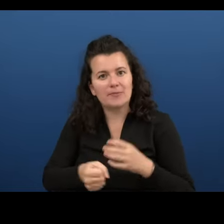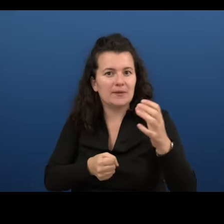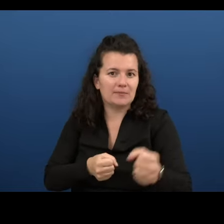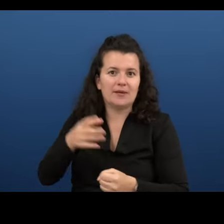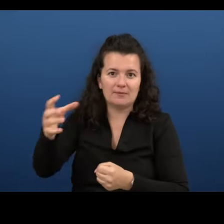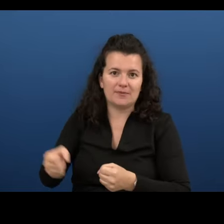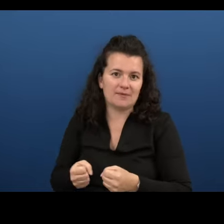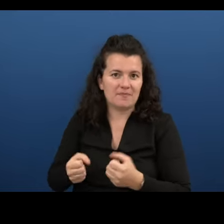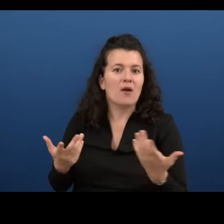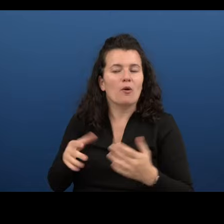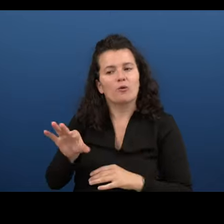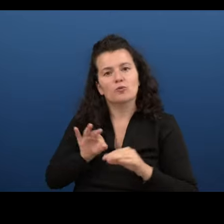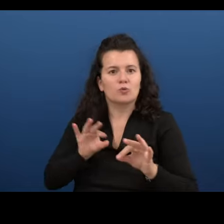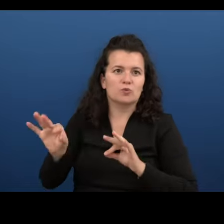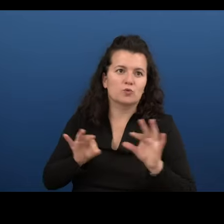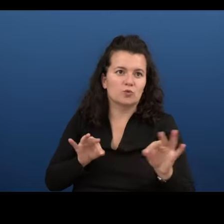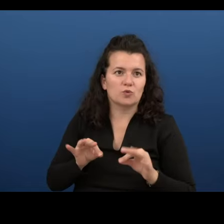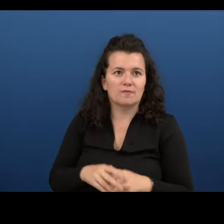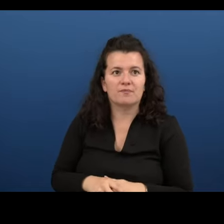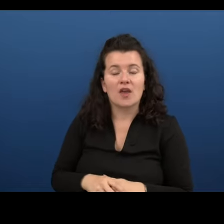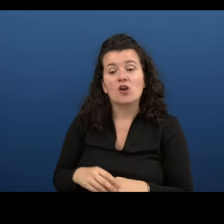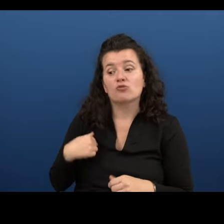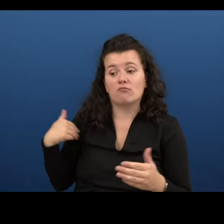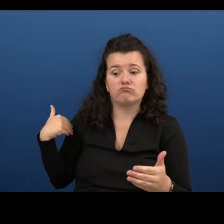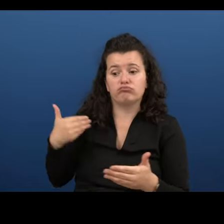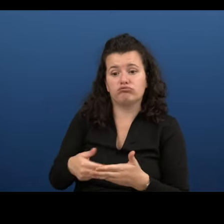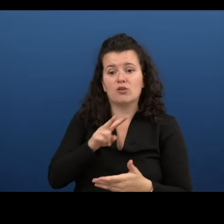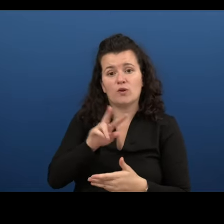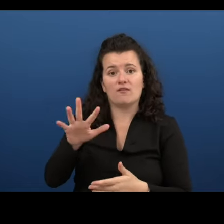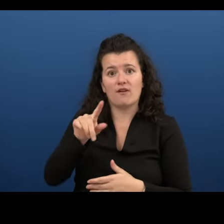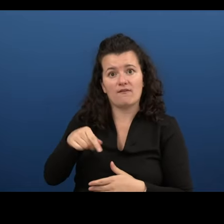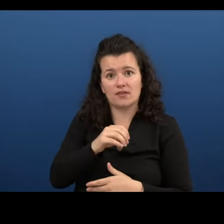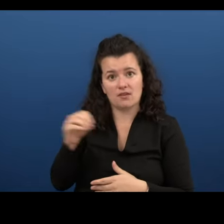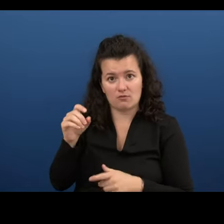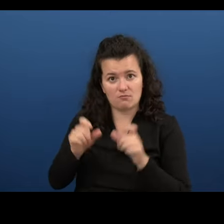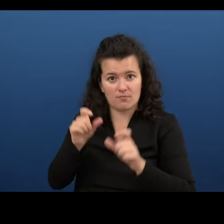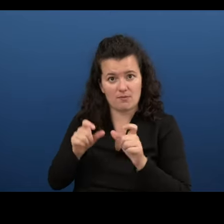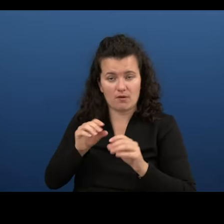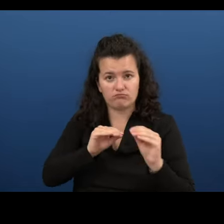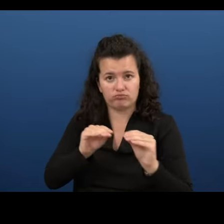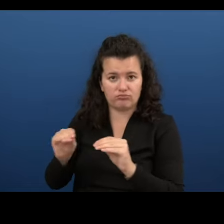Not all of that 25,000 are going to be people with disabilities but we hope to get a society